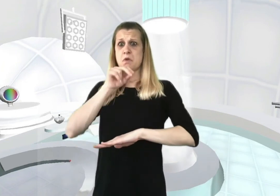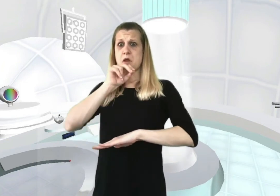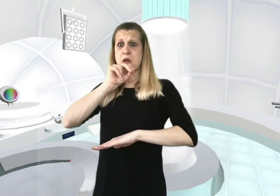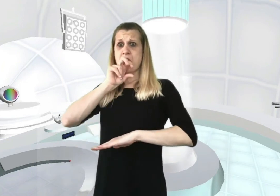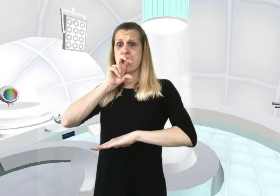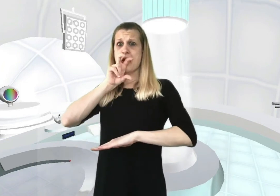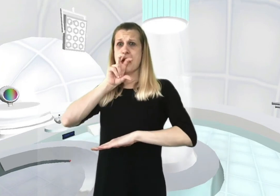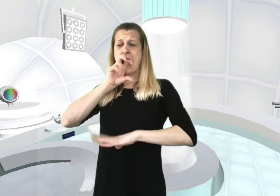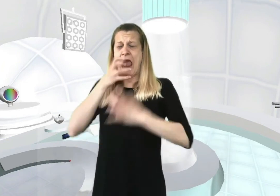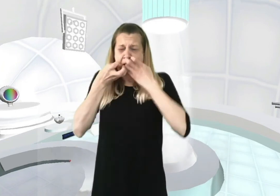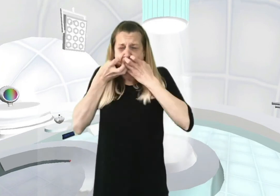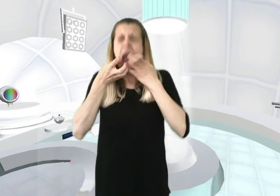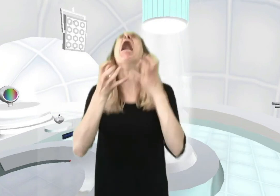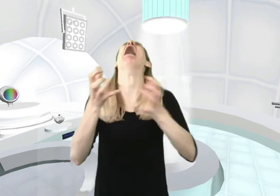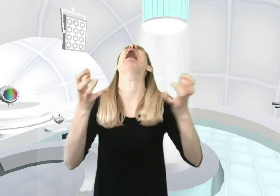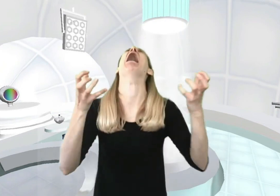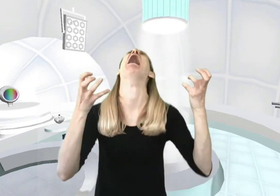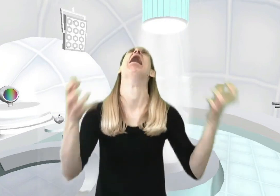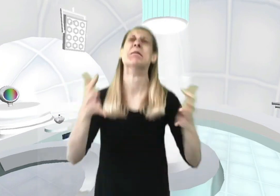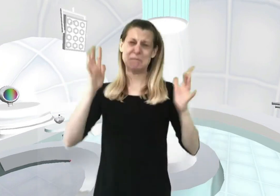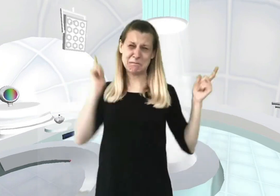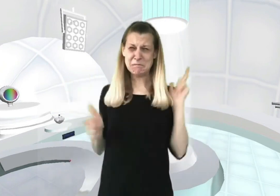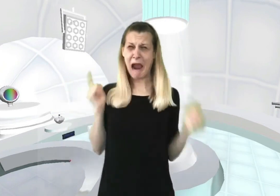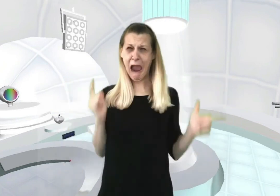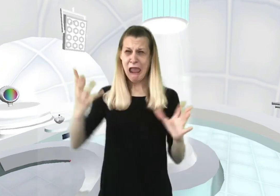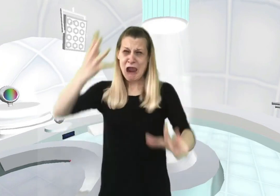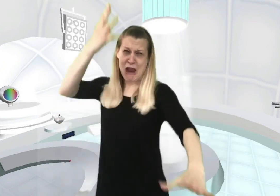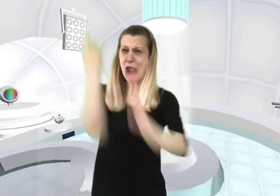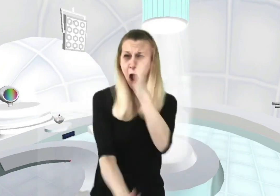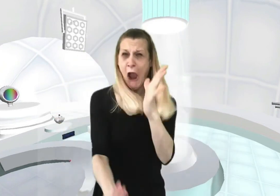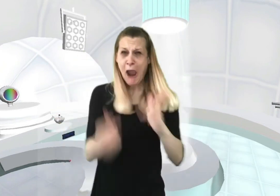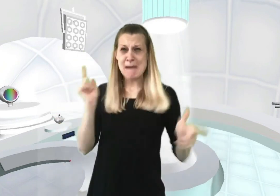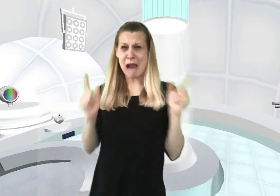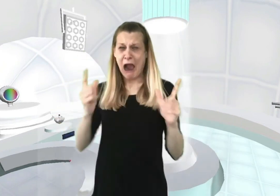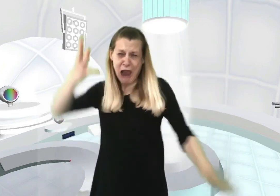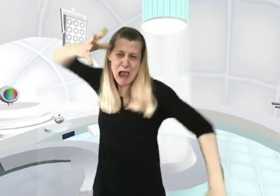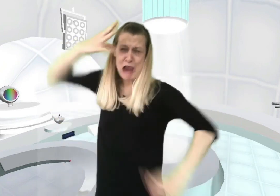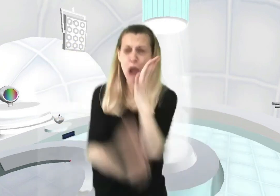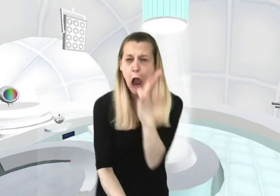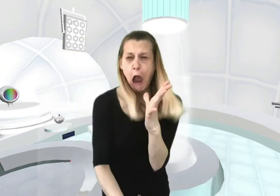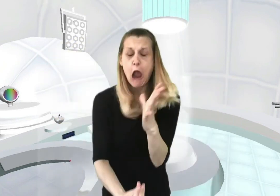and her great red mouth opened wide and she screamed, "He’s gone! He’s gone!"